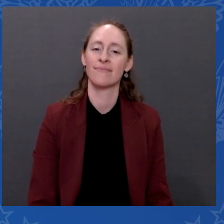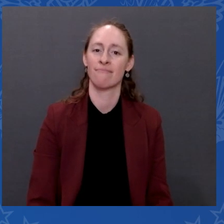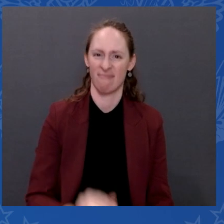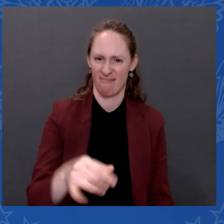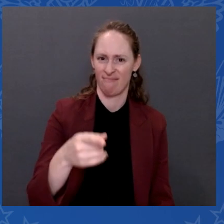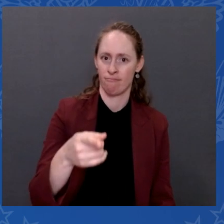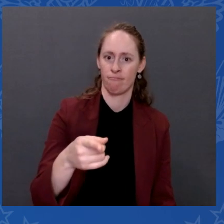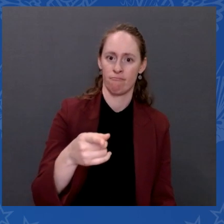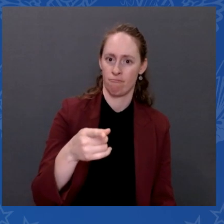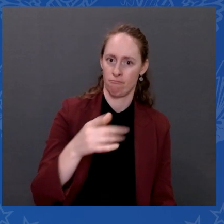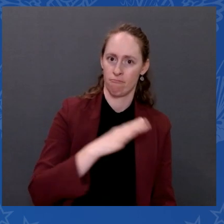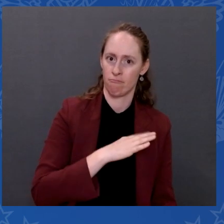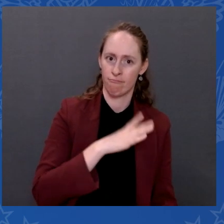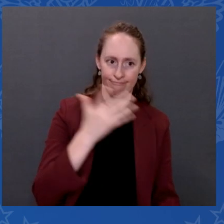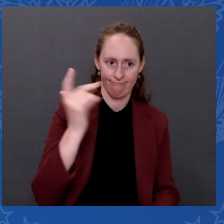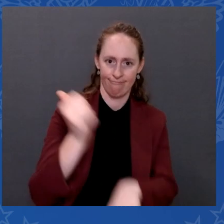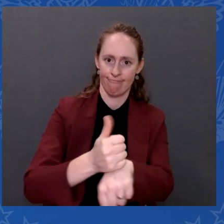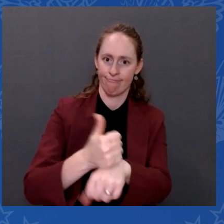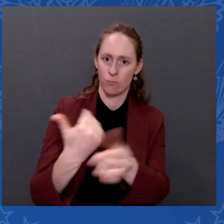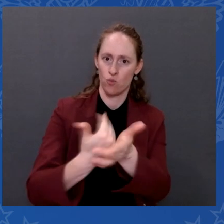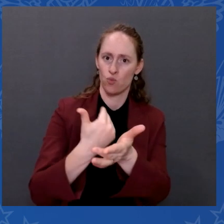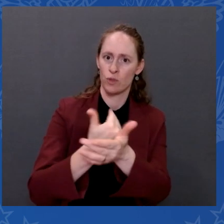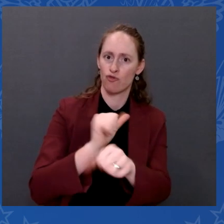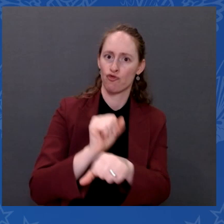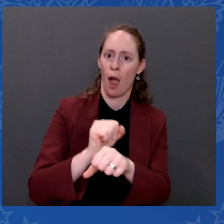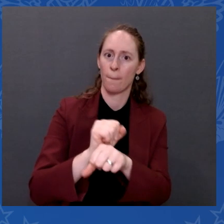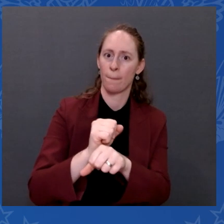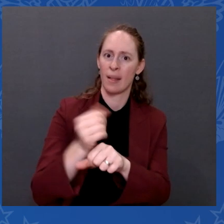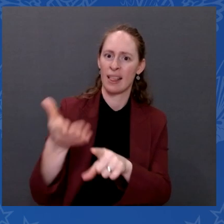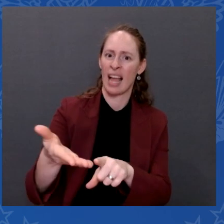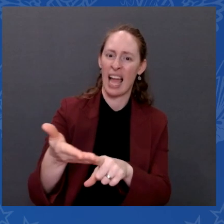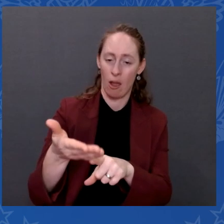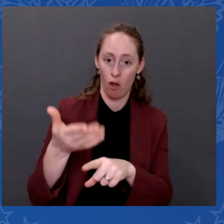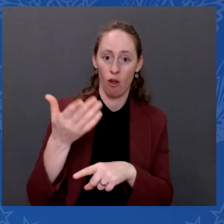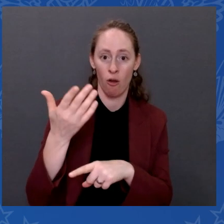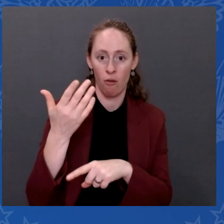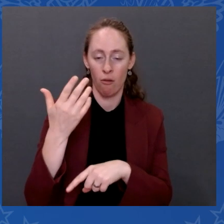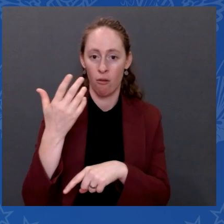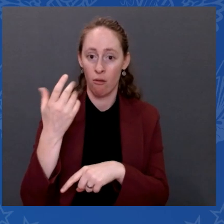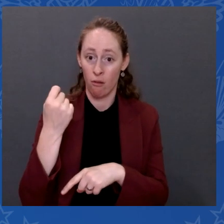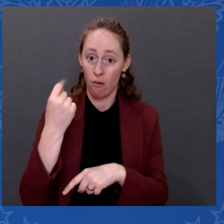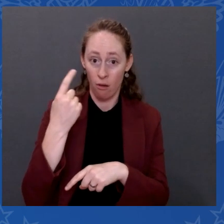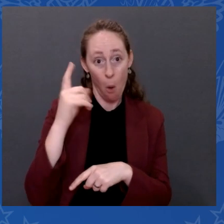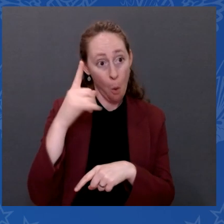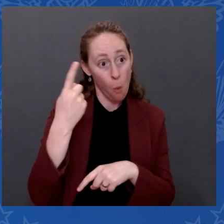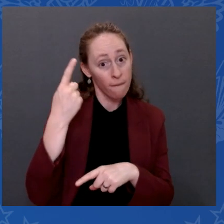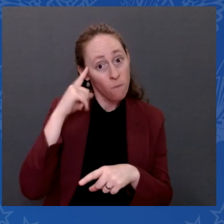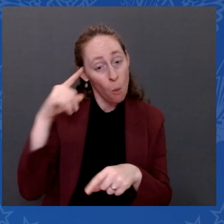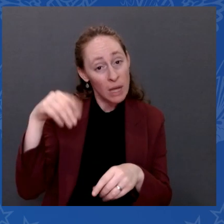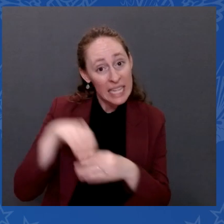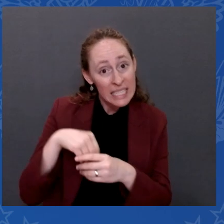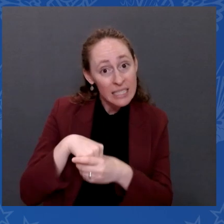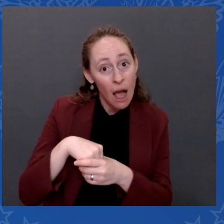And it just -- it matters a lot, it seems to me. And I've -- and I say to all of you: